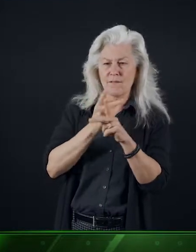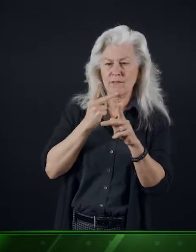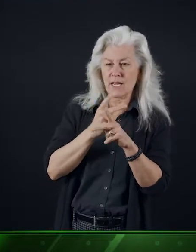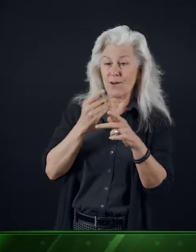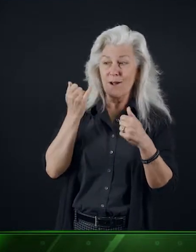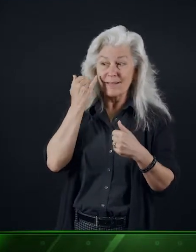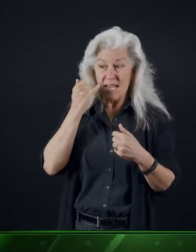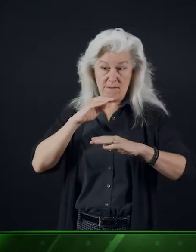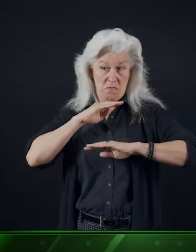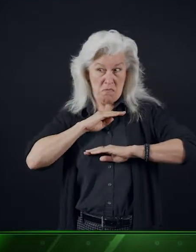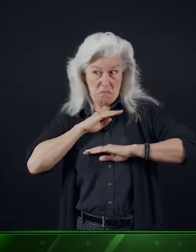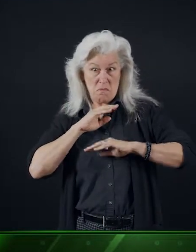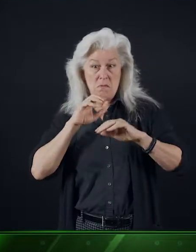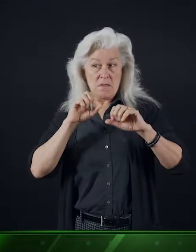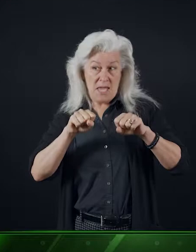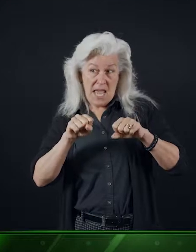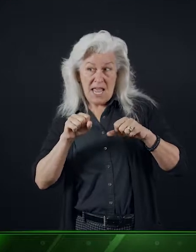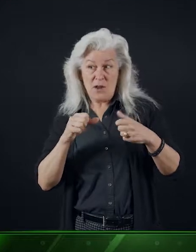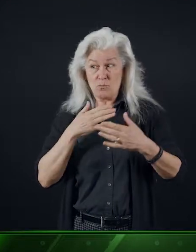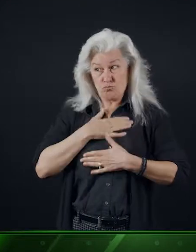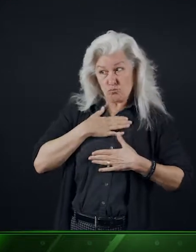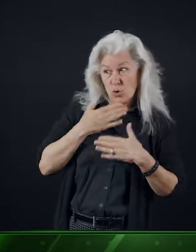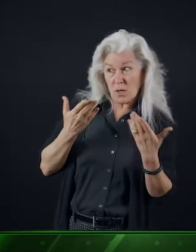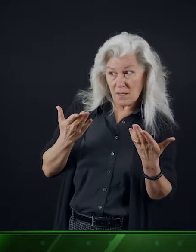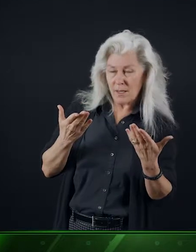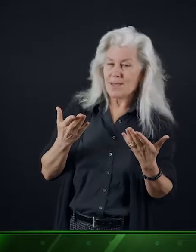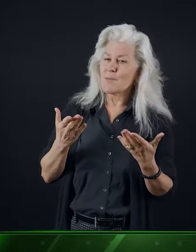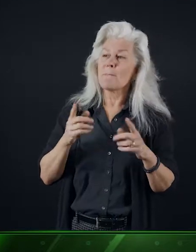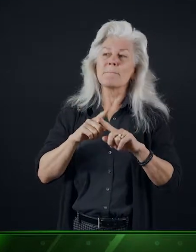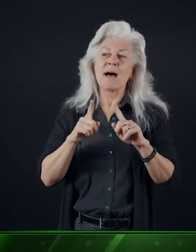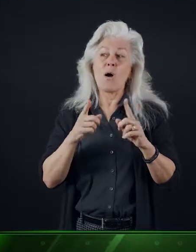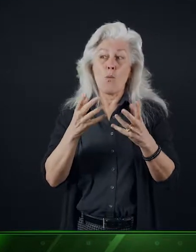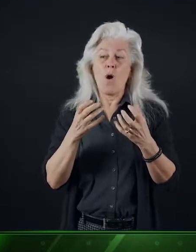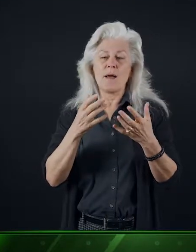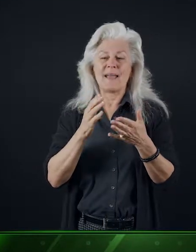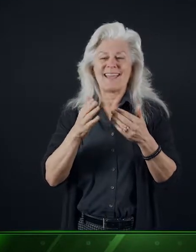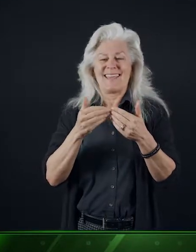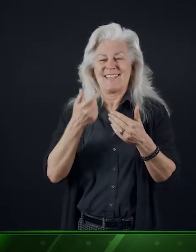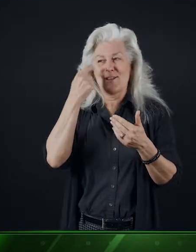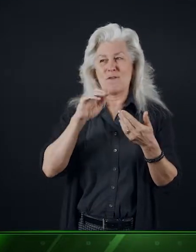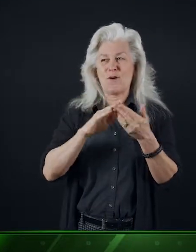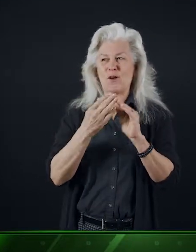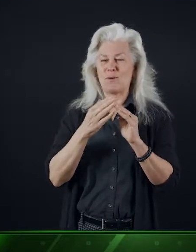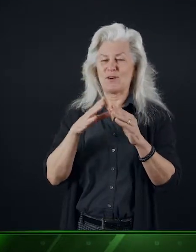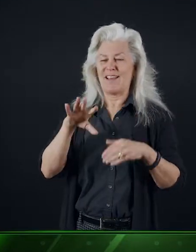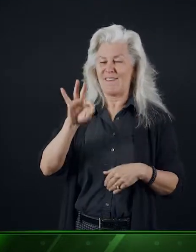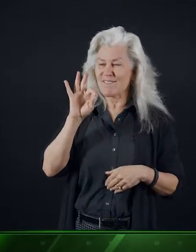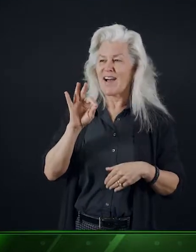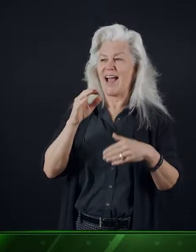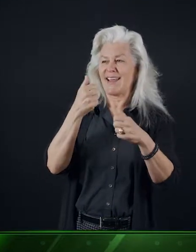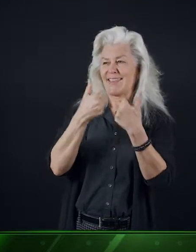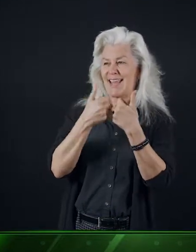So to help make it a bit easier for our community to find the content that meets their needs, we're excited to announce the availability of a new feature